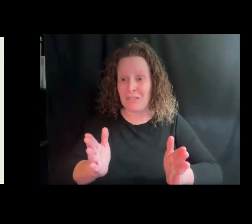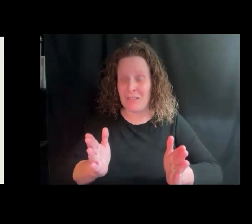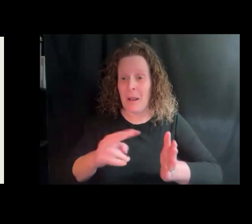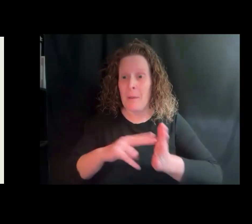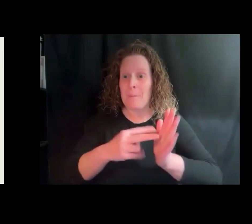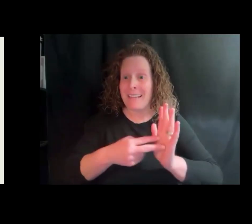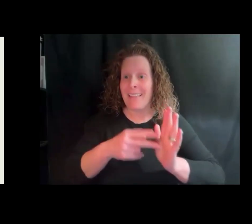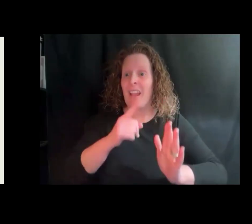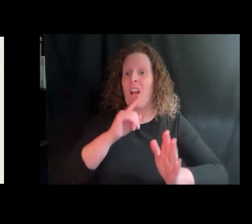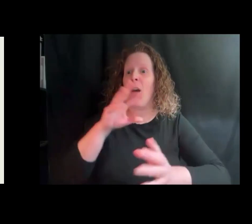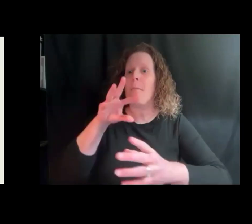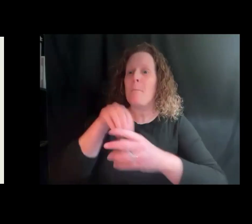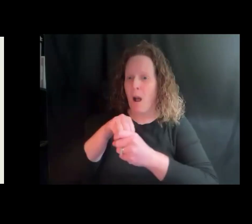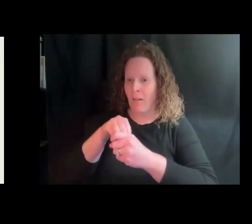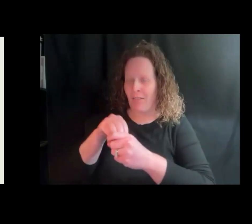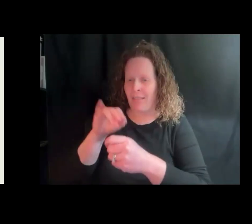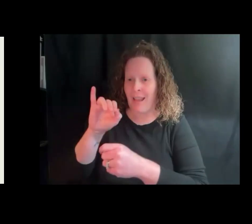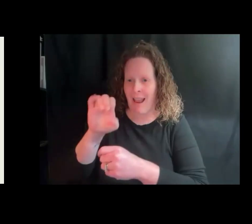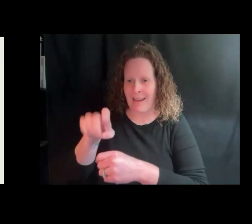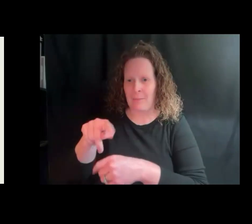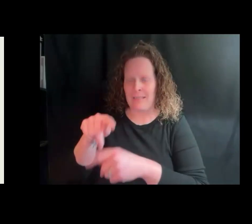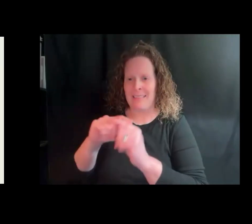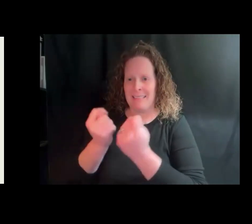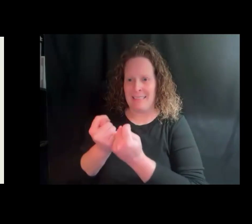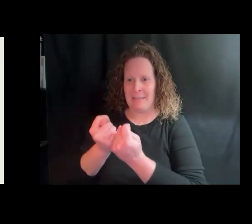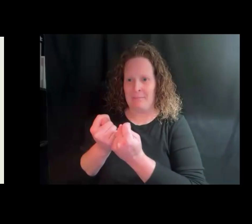considered regular service facilitators. That means